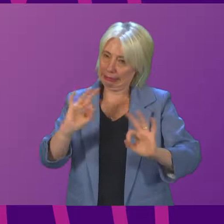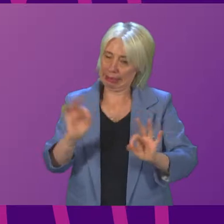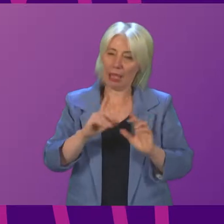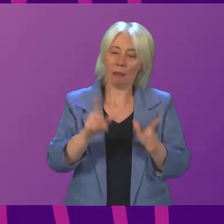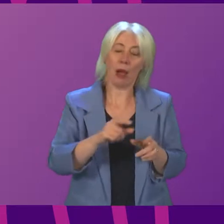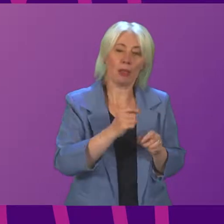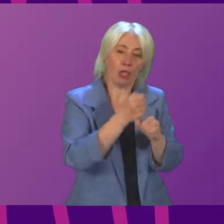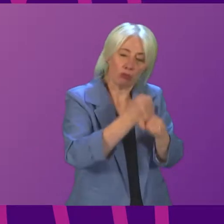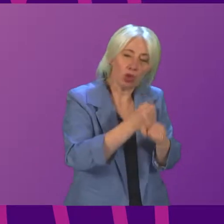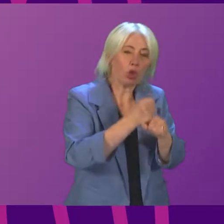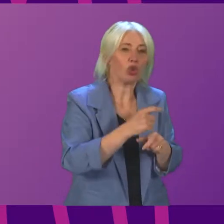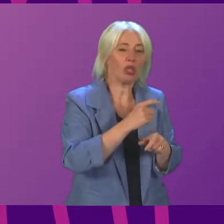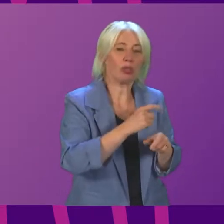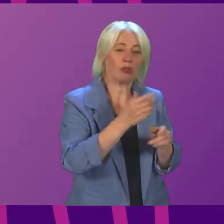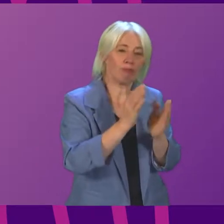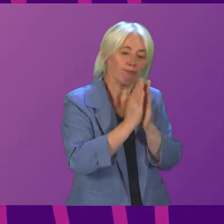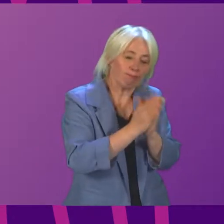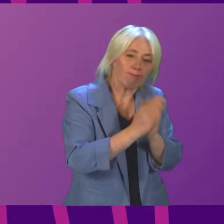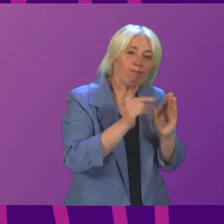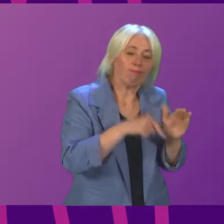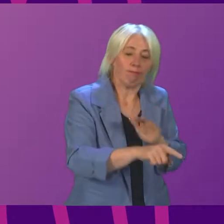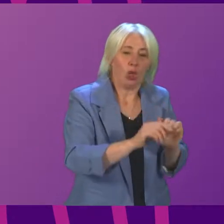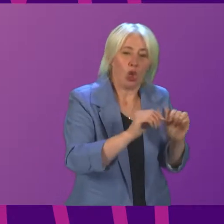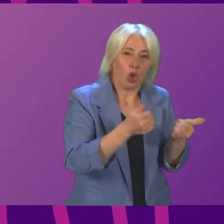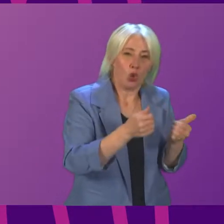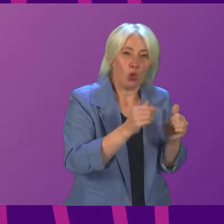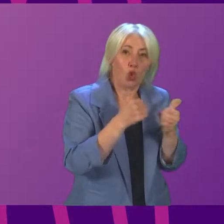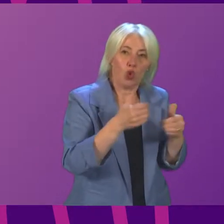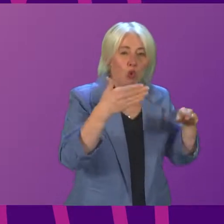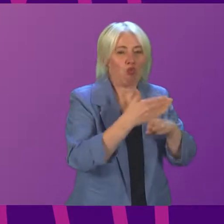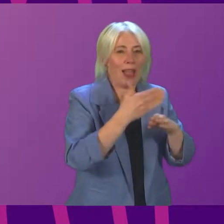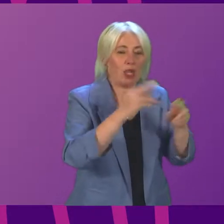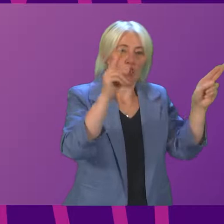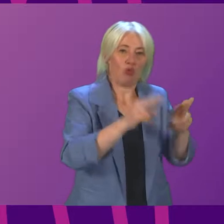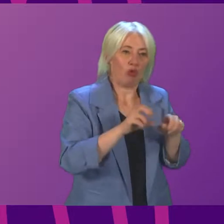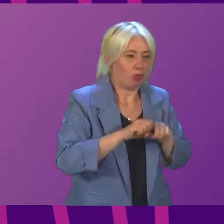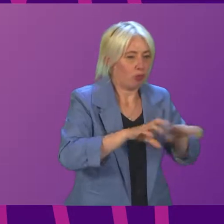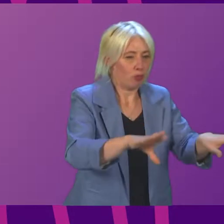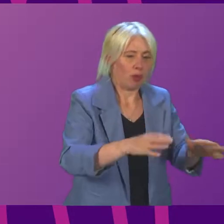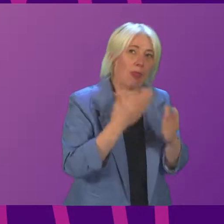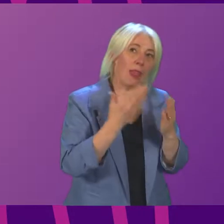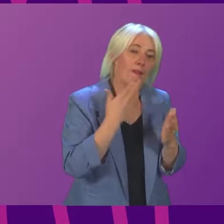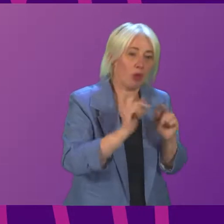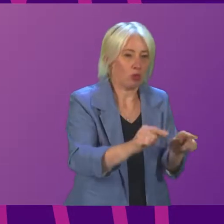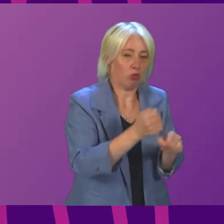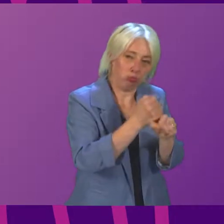continue their good practice to reduce the spread of the virus. We are grateful to faith and belief communities for their important role